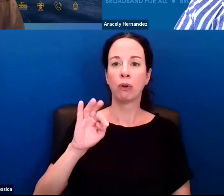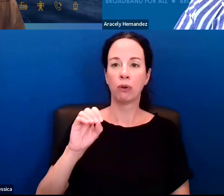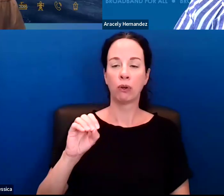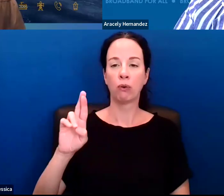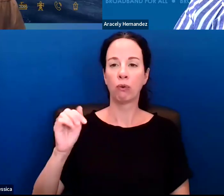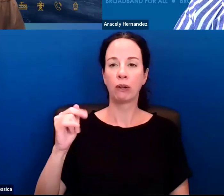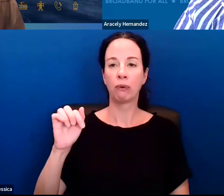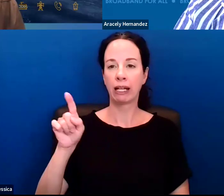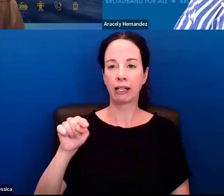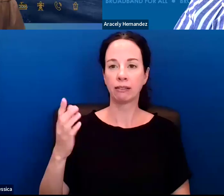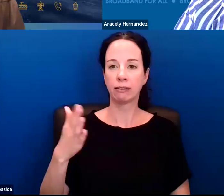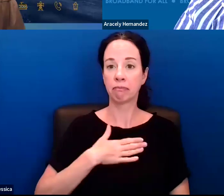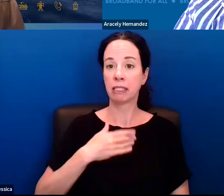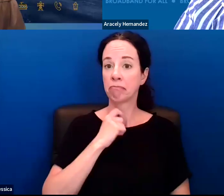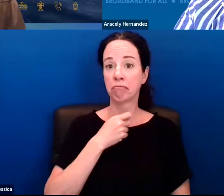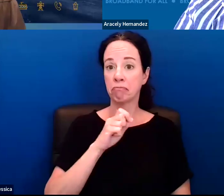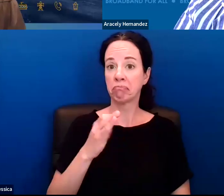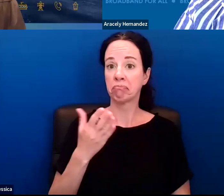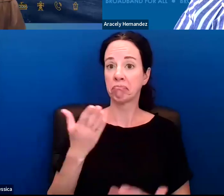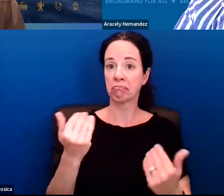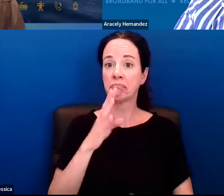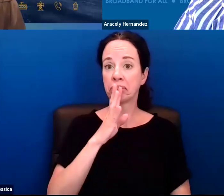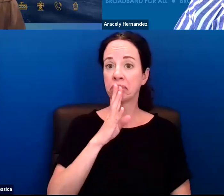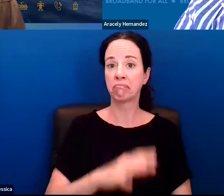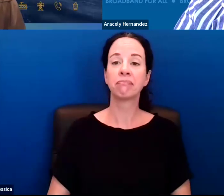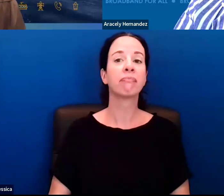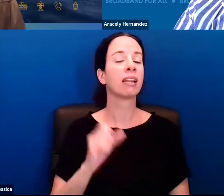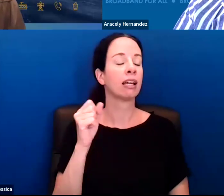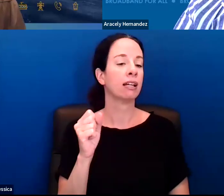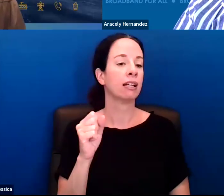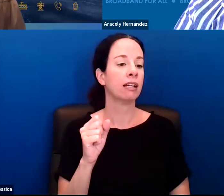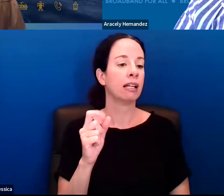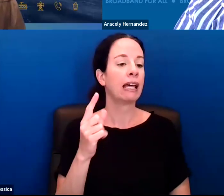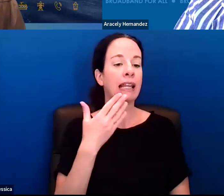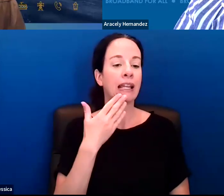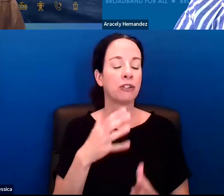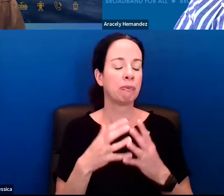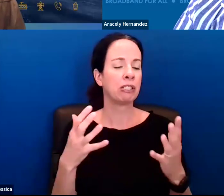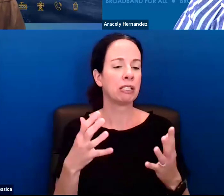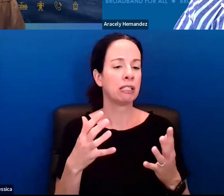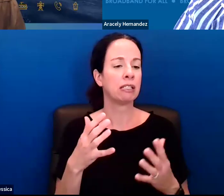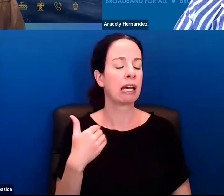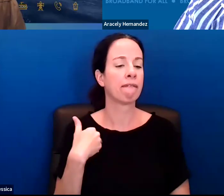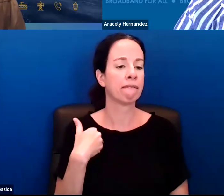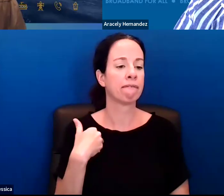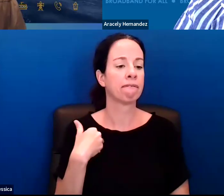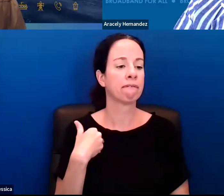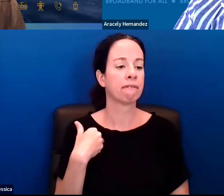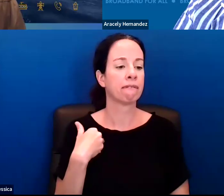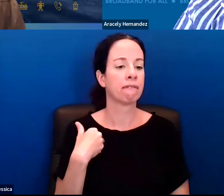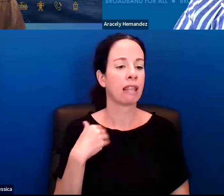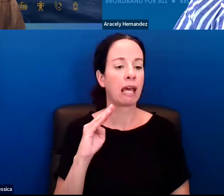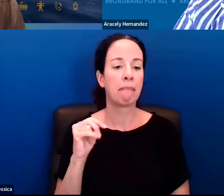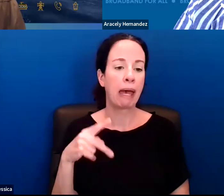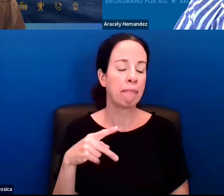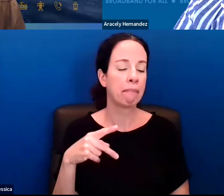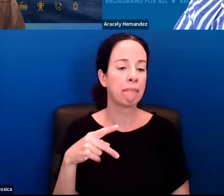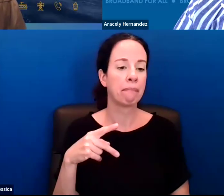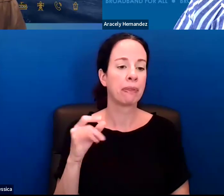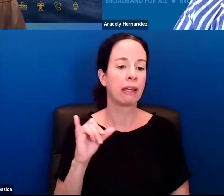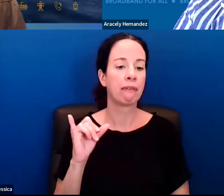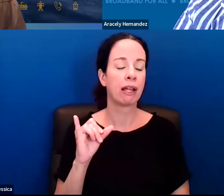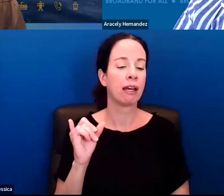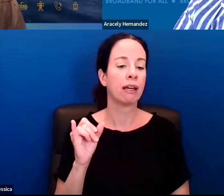would you like to go ahead and unmute yourself? Yes, thank you so much. Is there a map of where